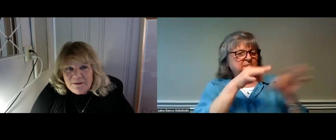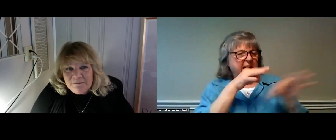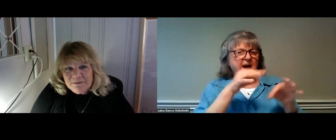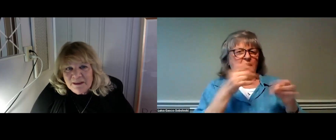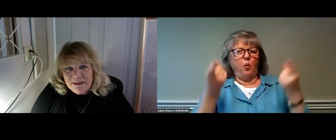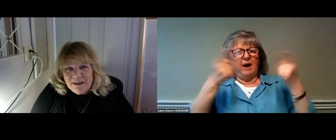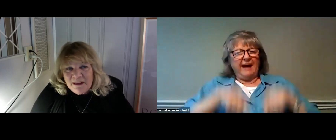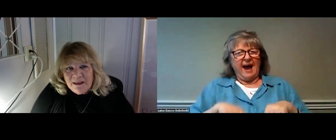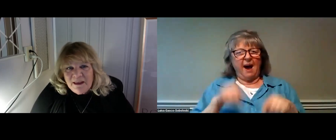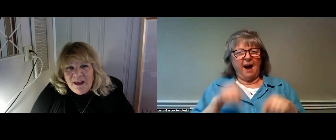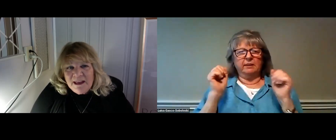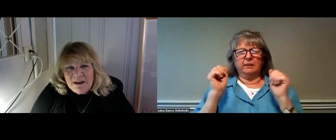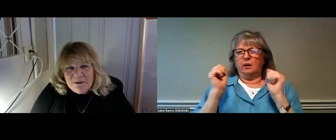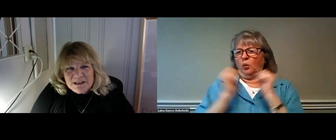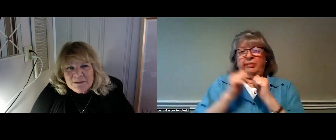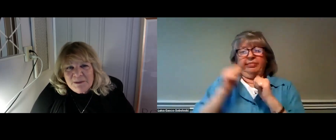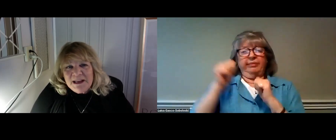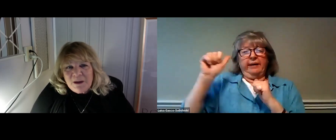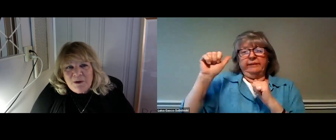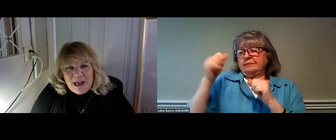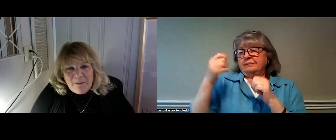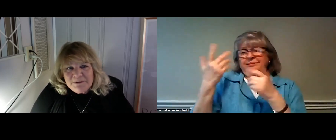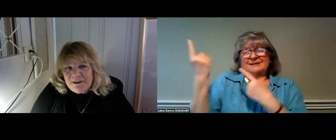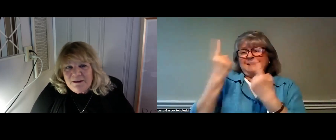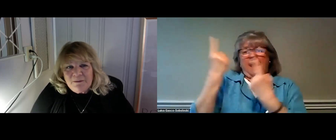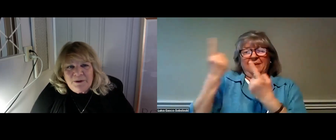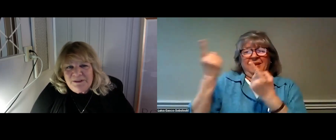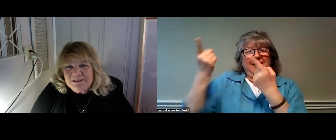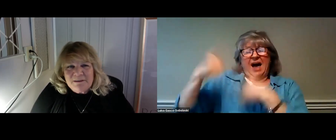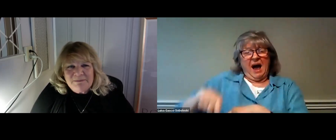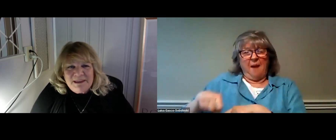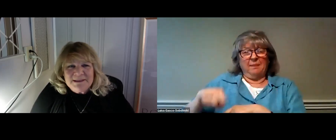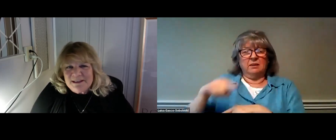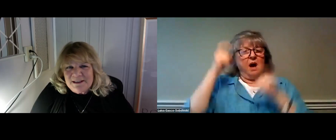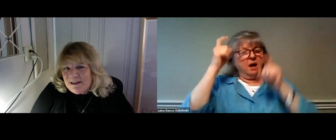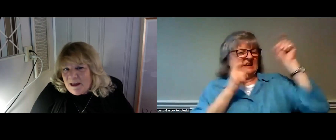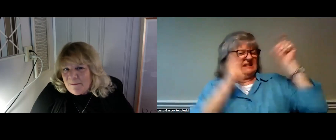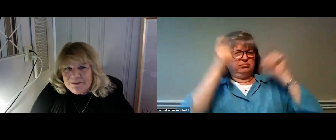and I was explaining what happened to him with some incident that happened at